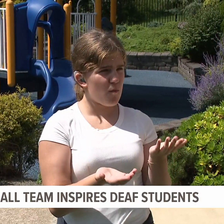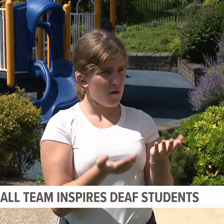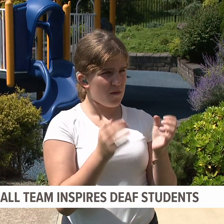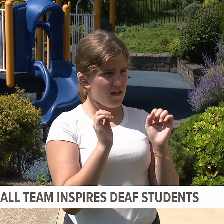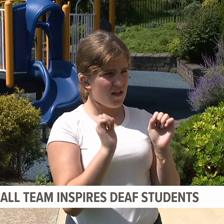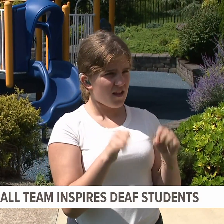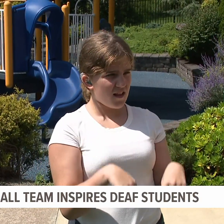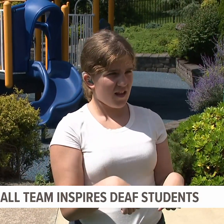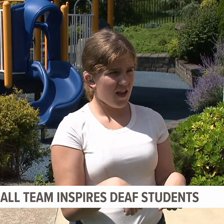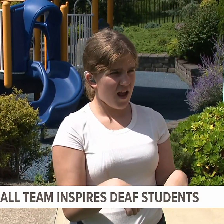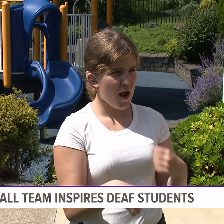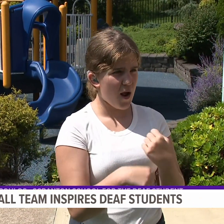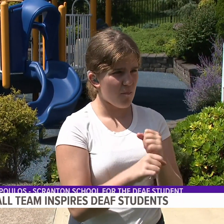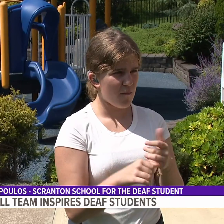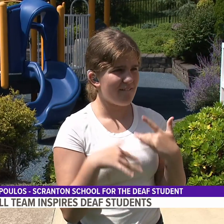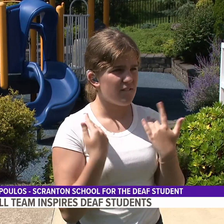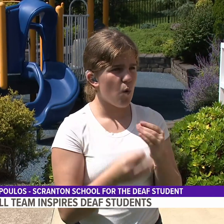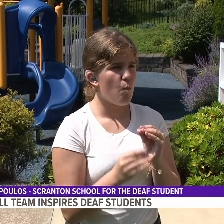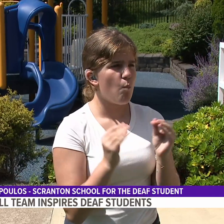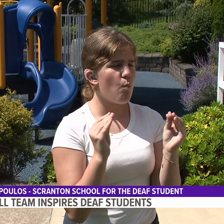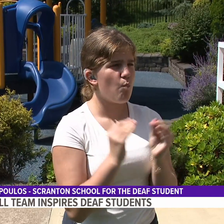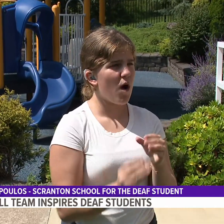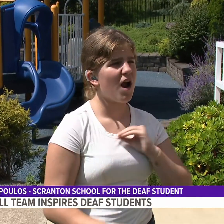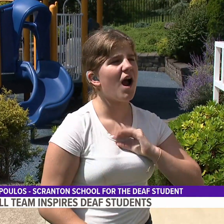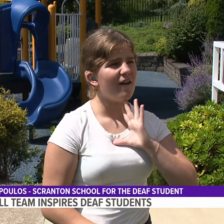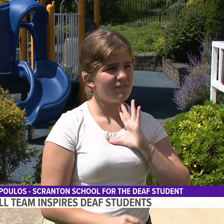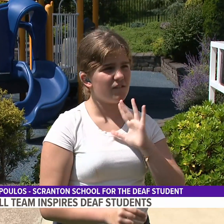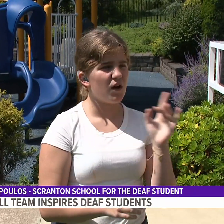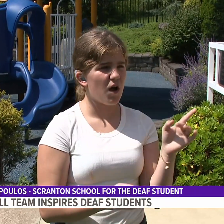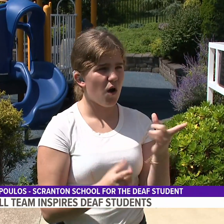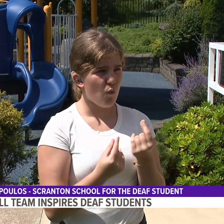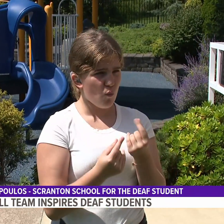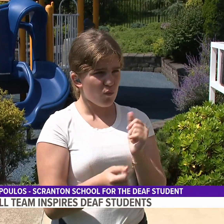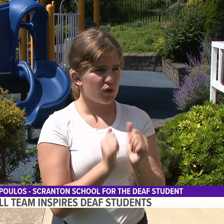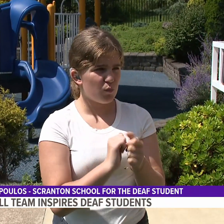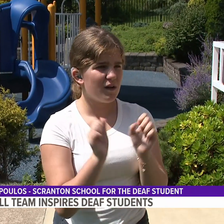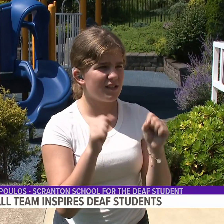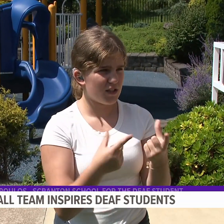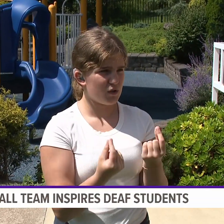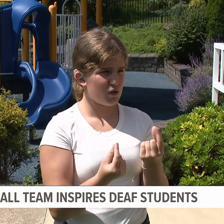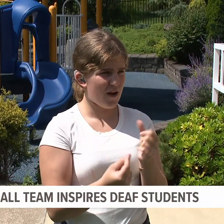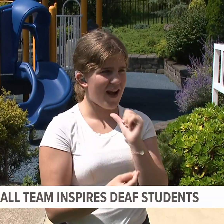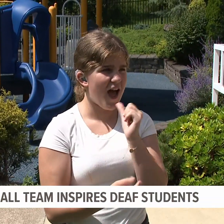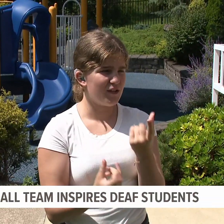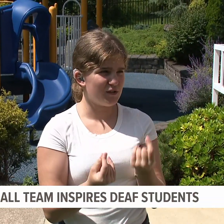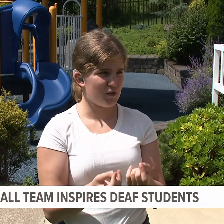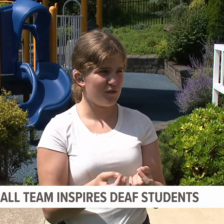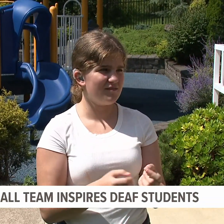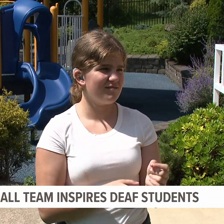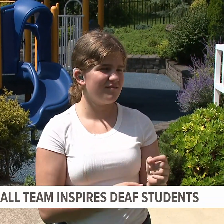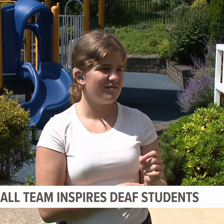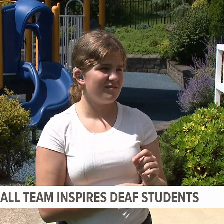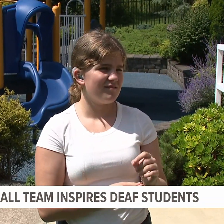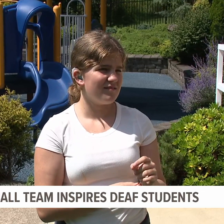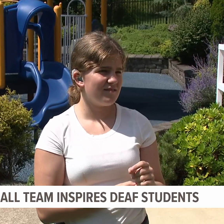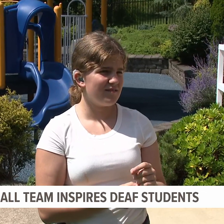confidence on what we can do and what we can't do because we can see that they're doing things that we think we couldn't do.